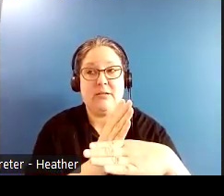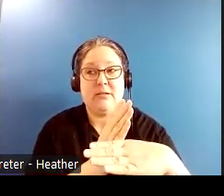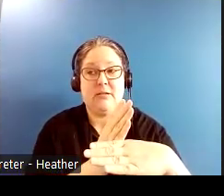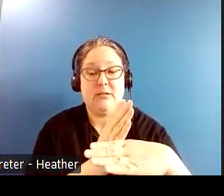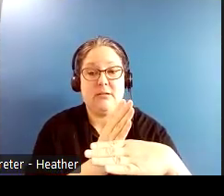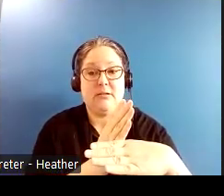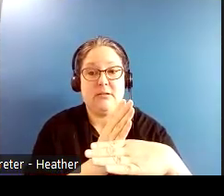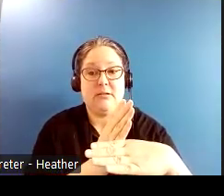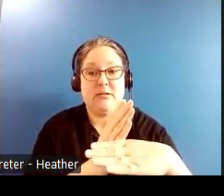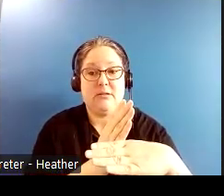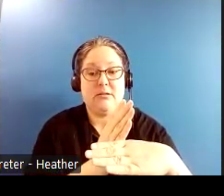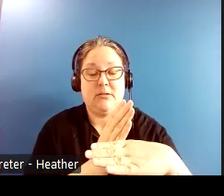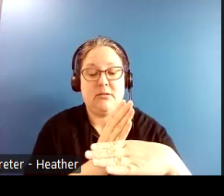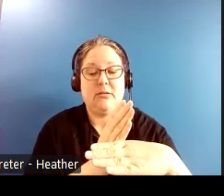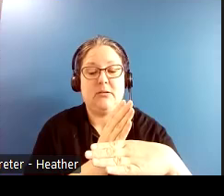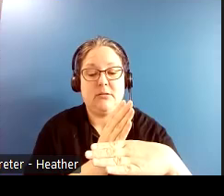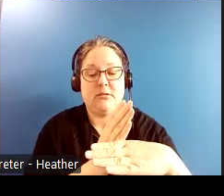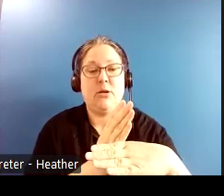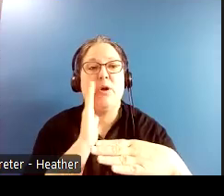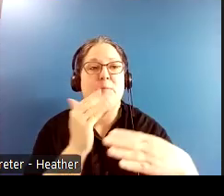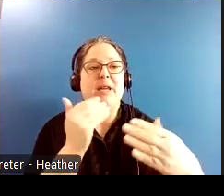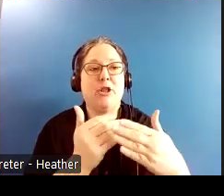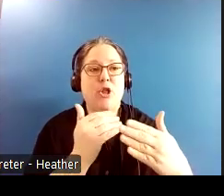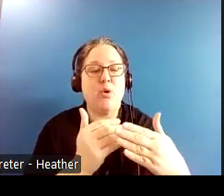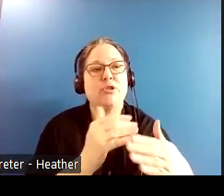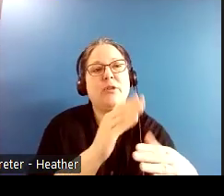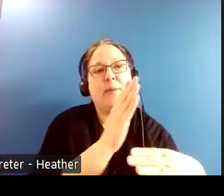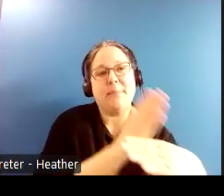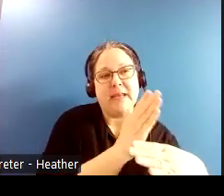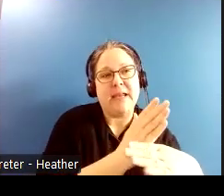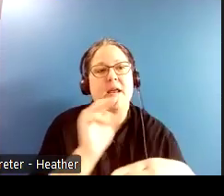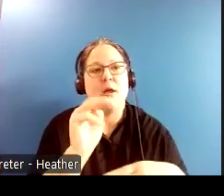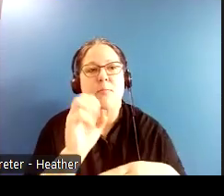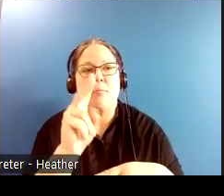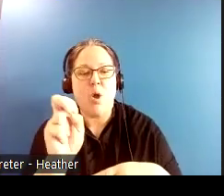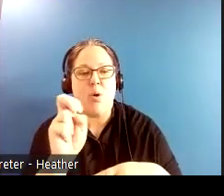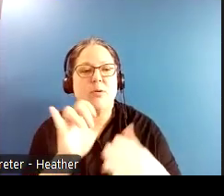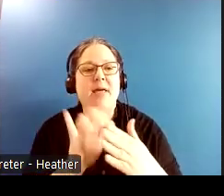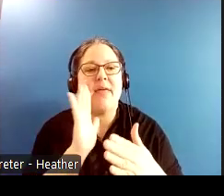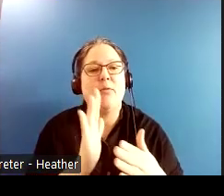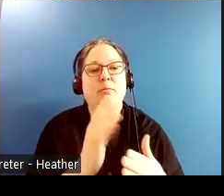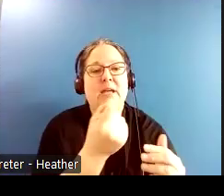close to the median and mode of the data set. The mode is 11 uh degrees and 22 minutes. Um,